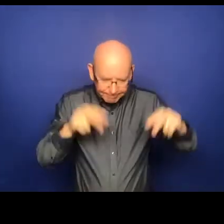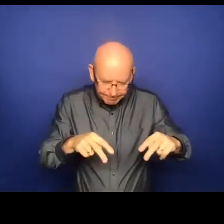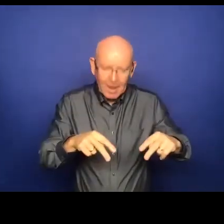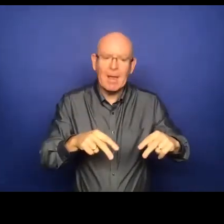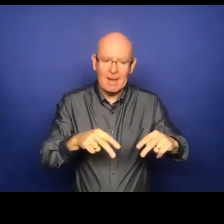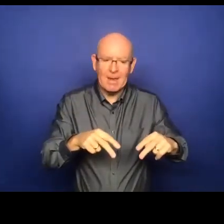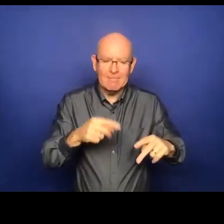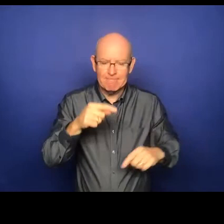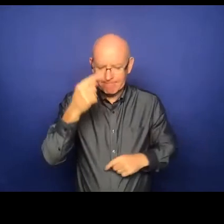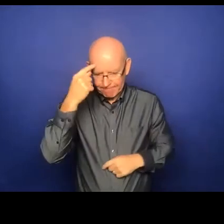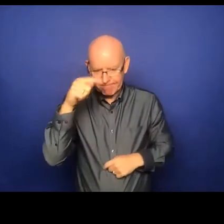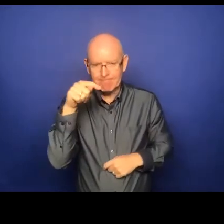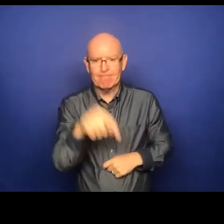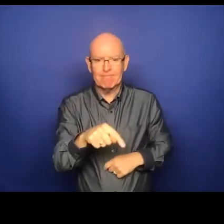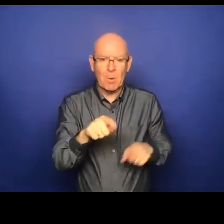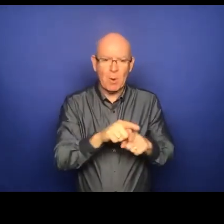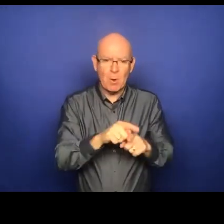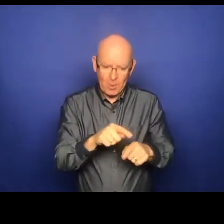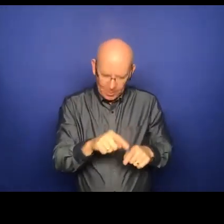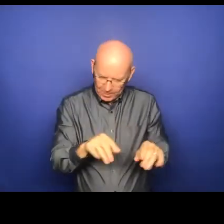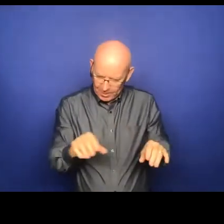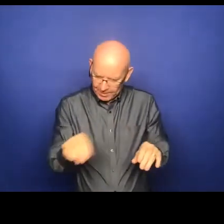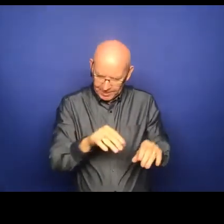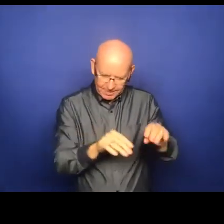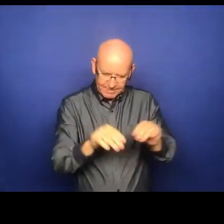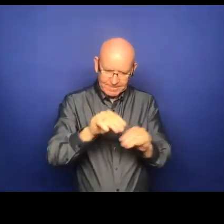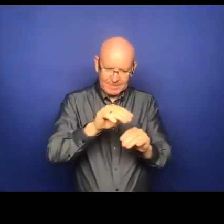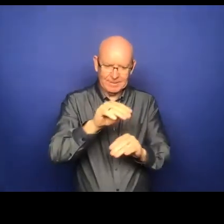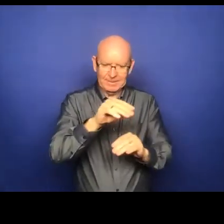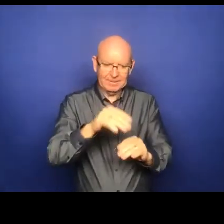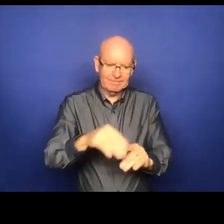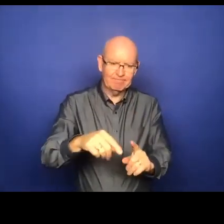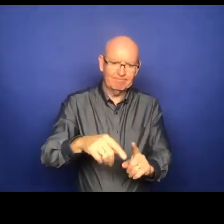the areas are identified or prioritized